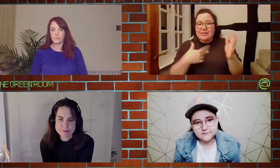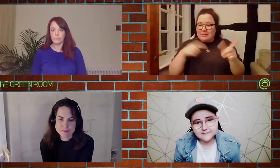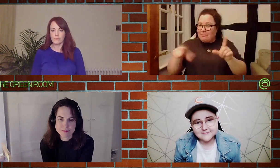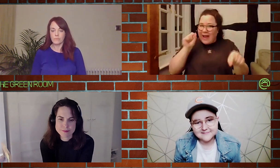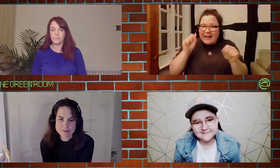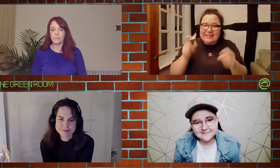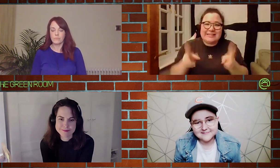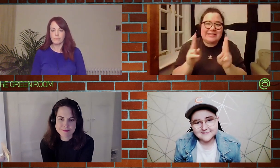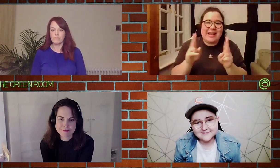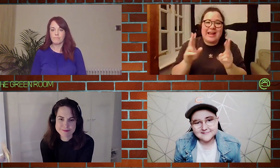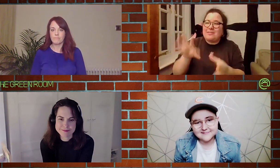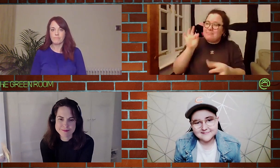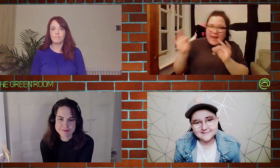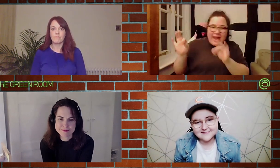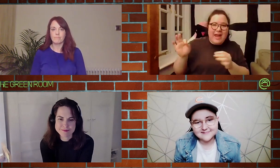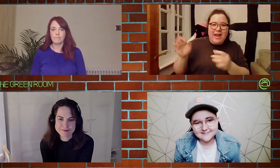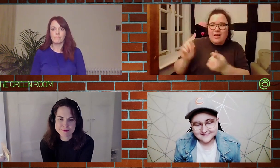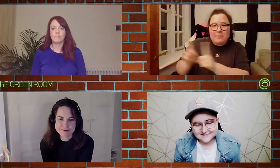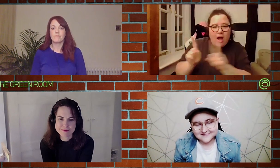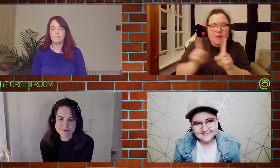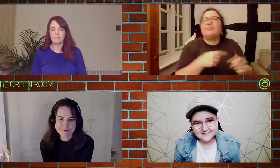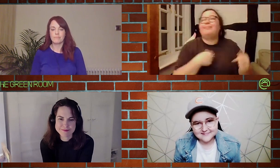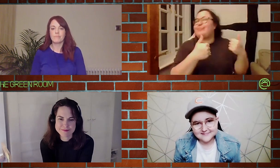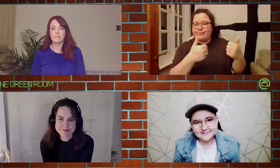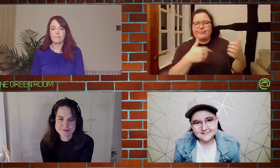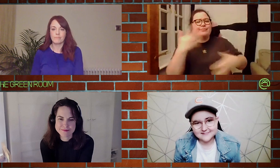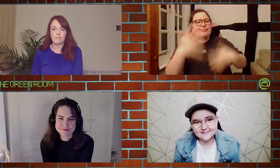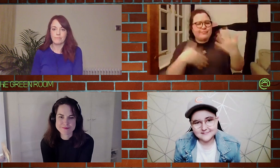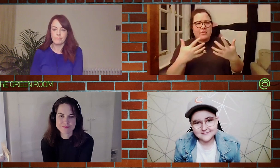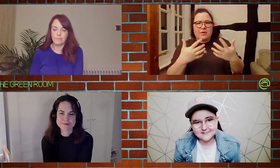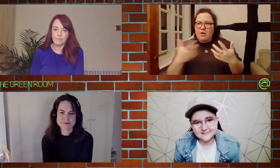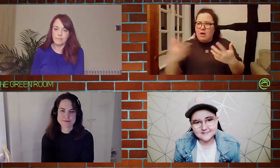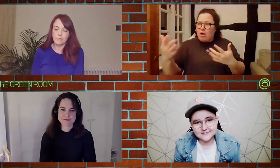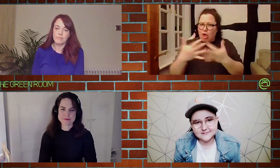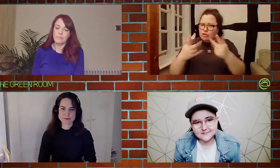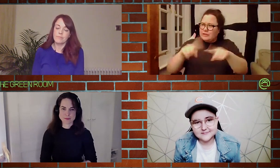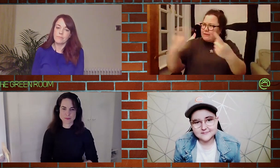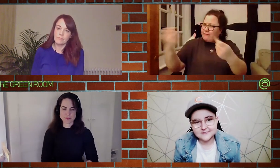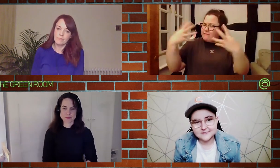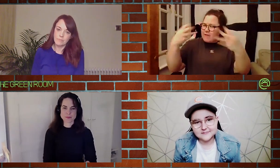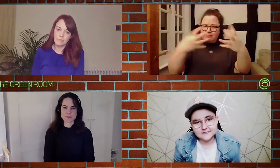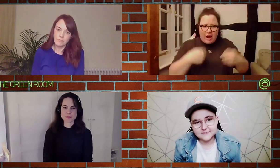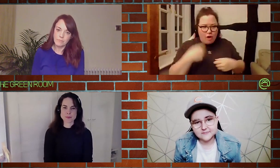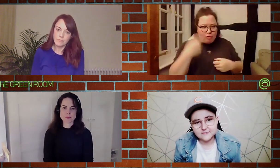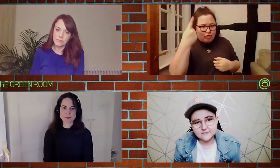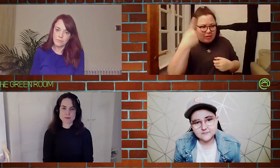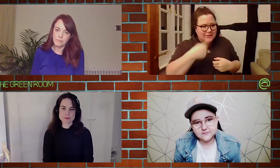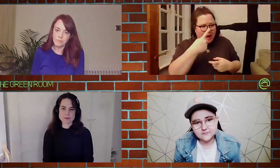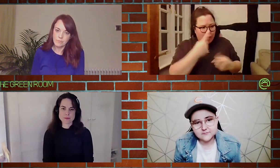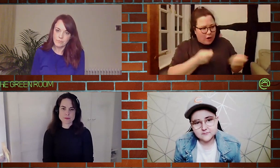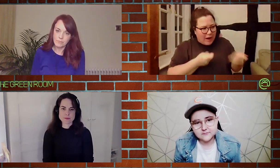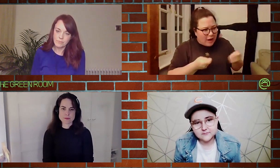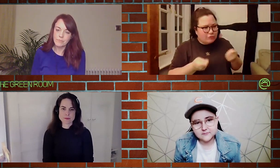I loved the showcase. The scenes that were performed. And with different